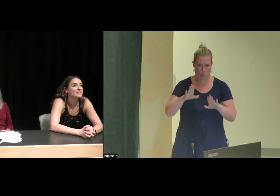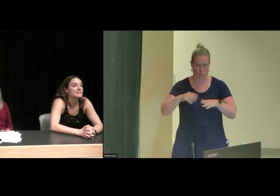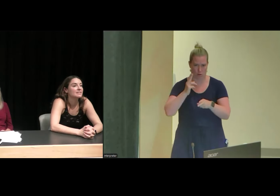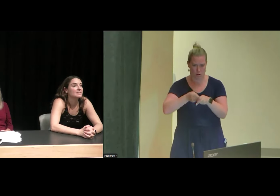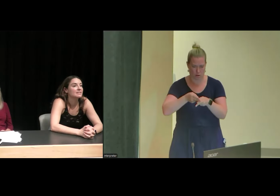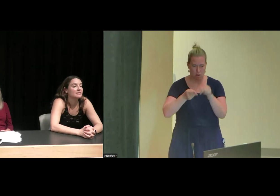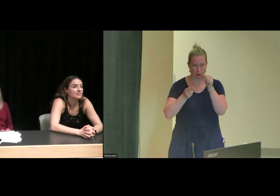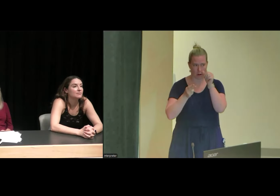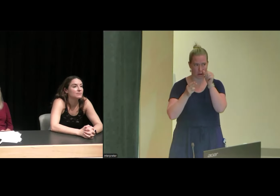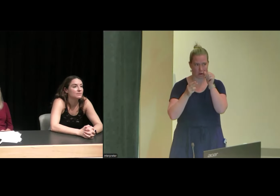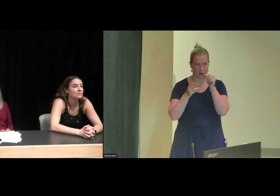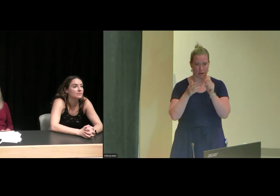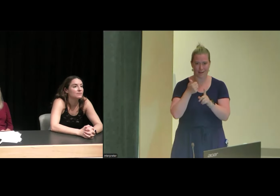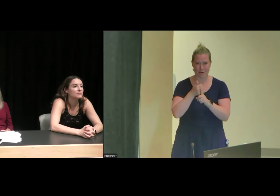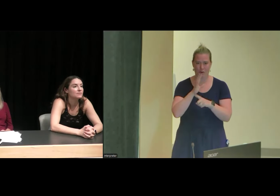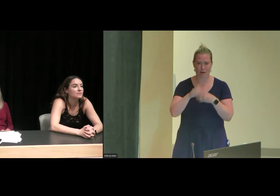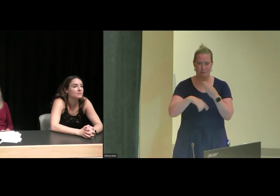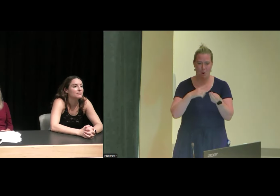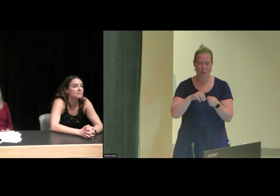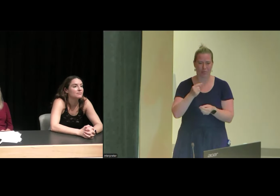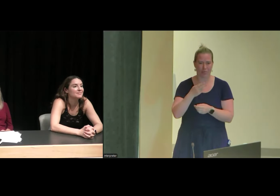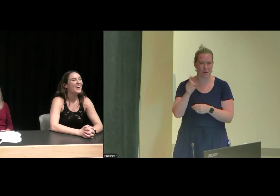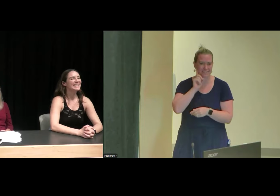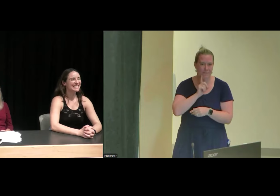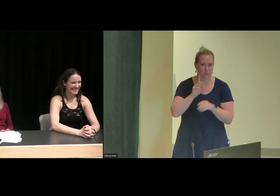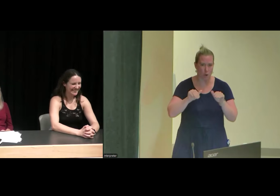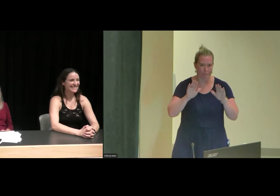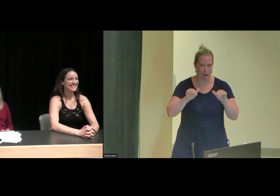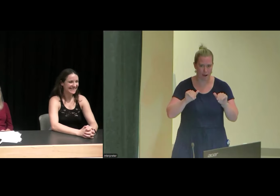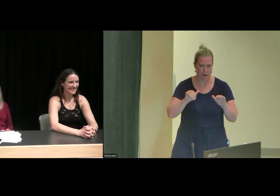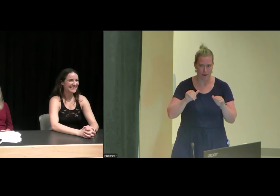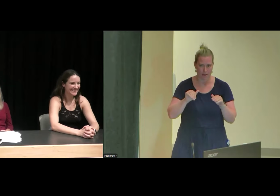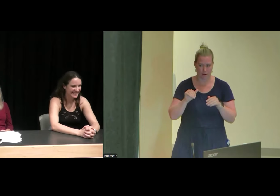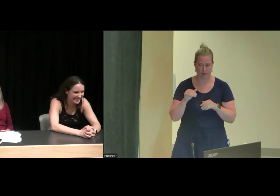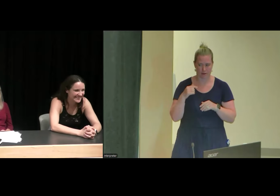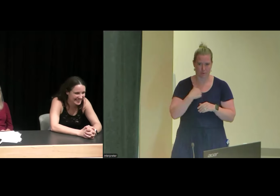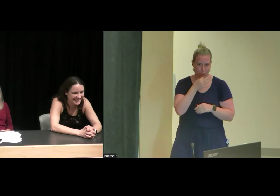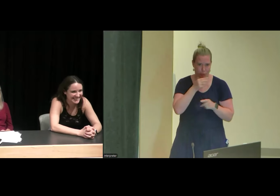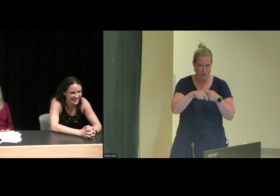deaf goodbye since we're almost wrapping up could you say what you were going going to do for that